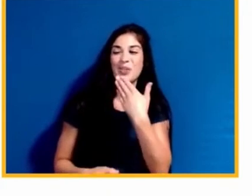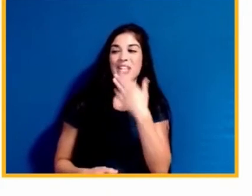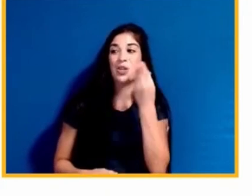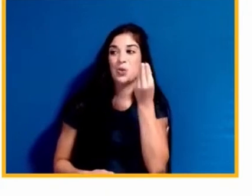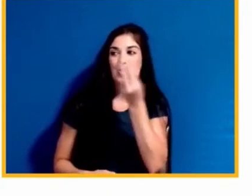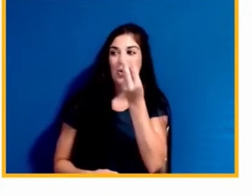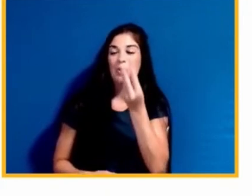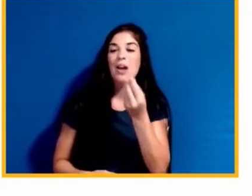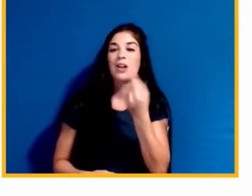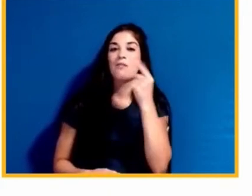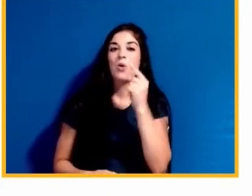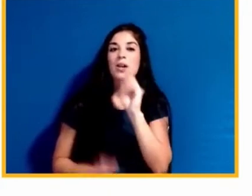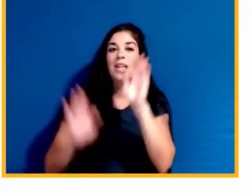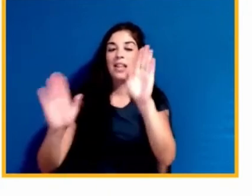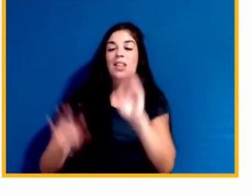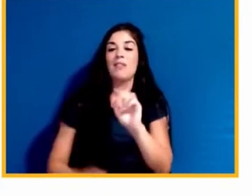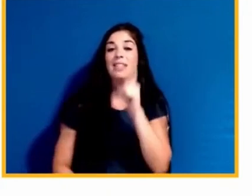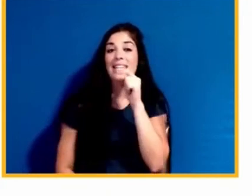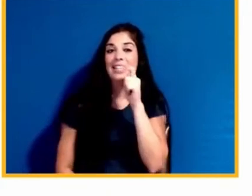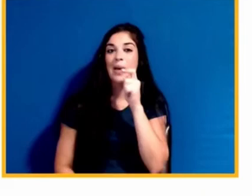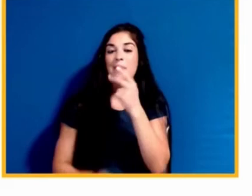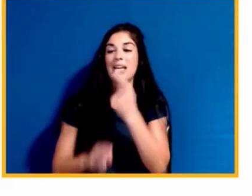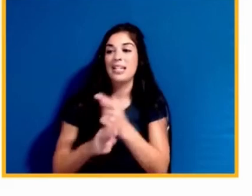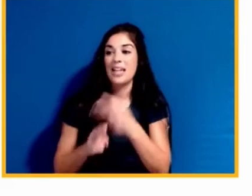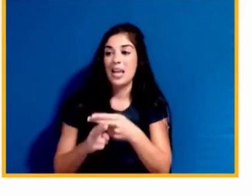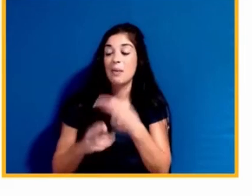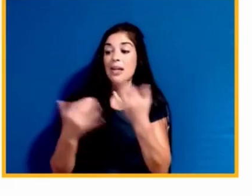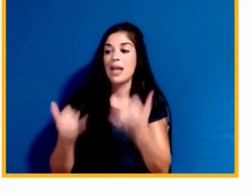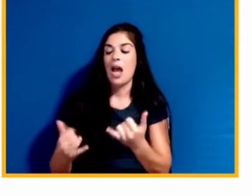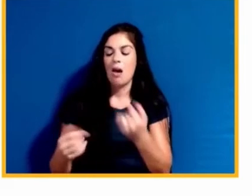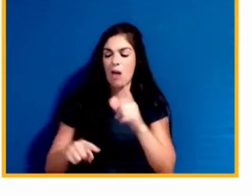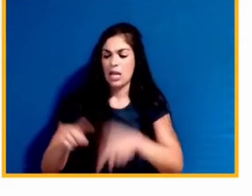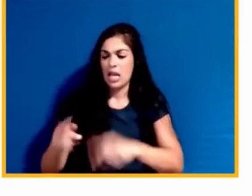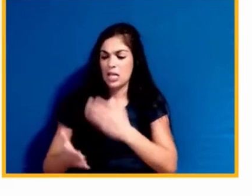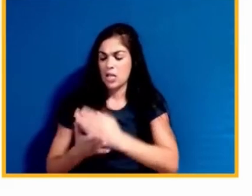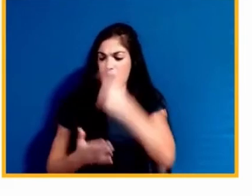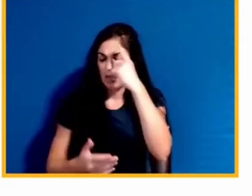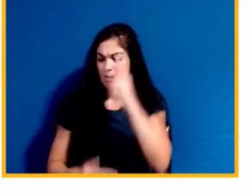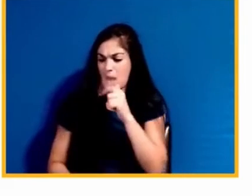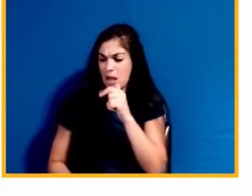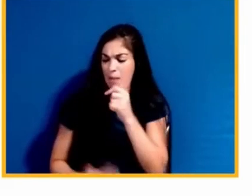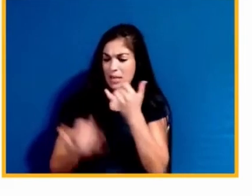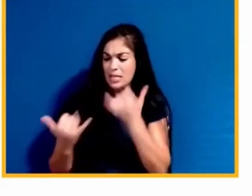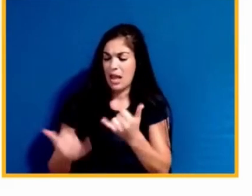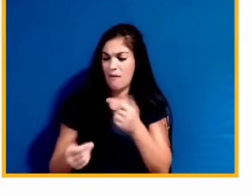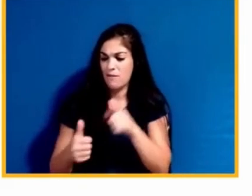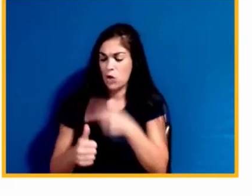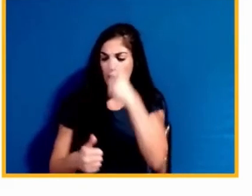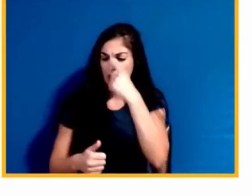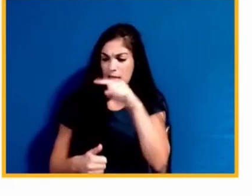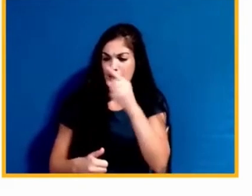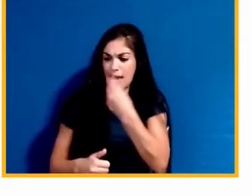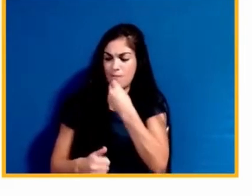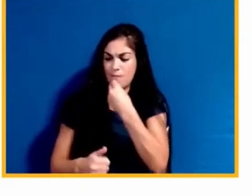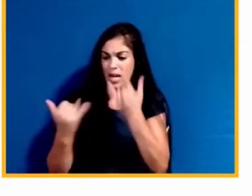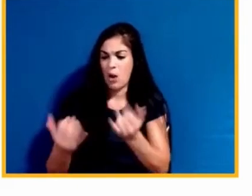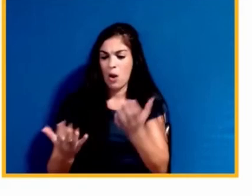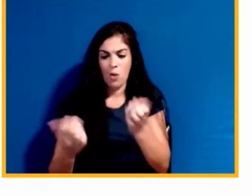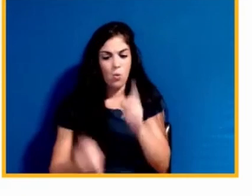lovely lovely lemon name. I mean now I can't stop thinking about lemons. First it was like Thai food, now it's lemons. Now I want lemon sprinkled on Thai food,